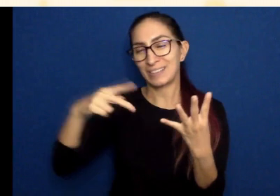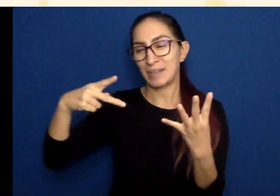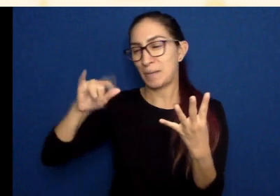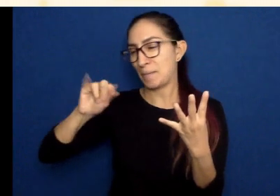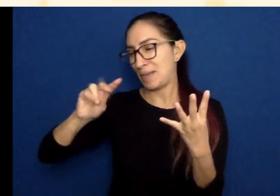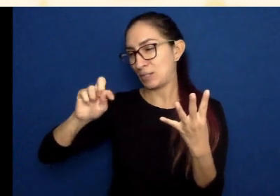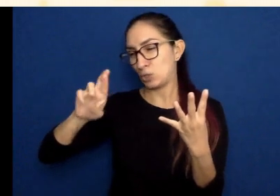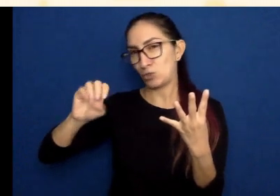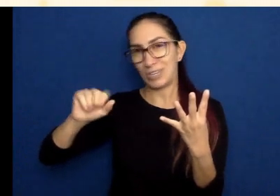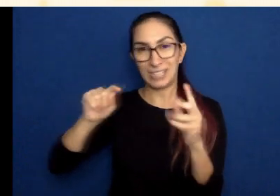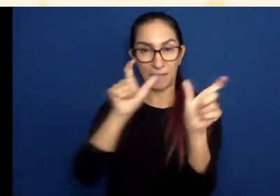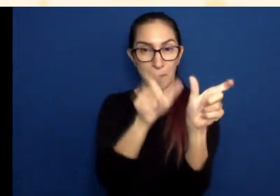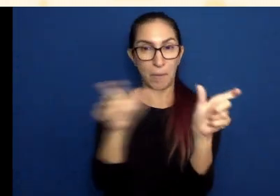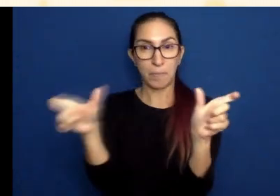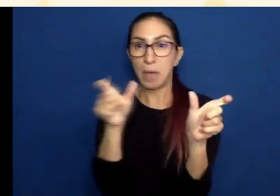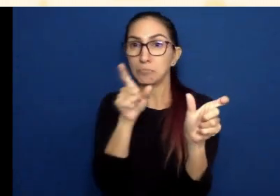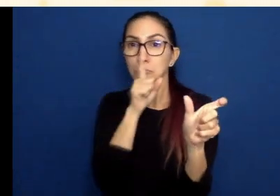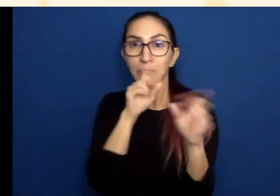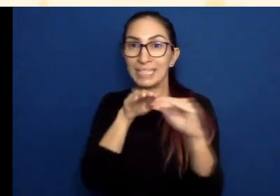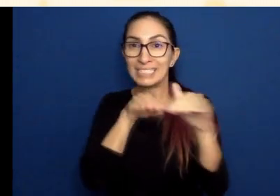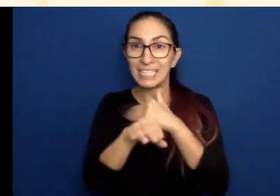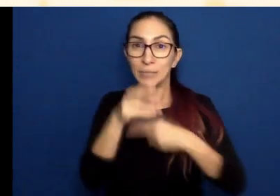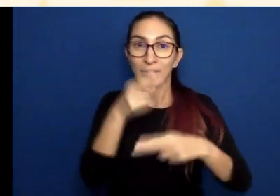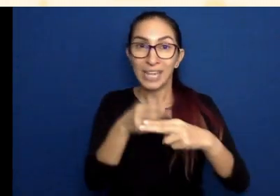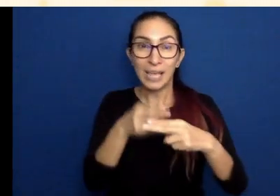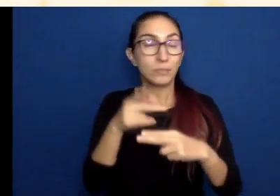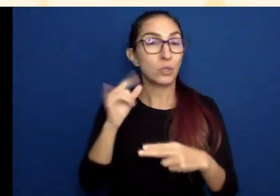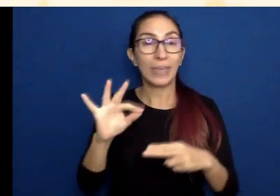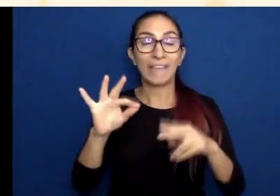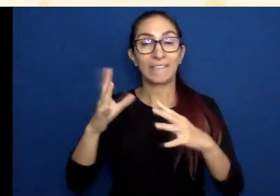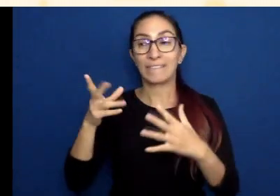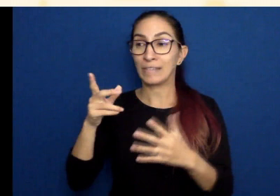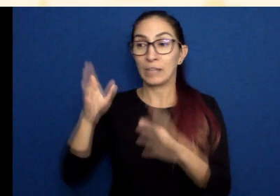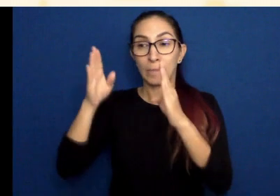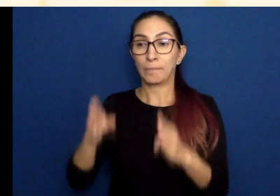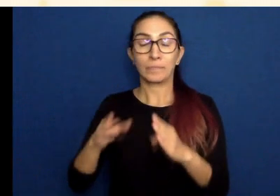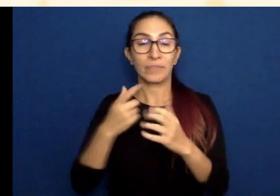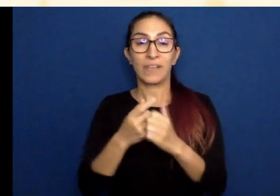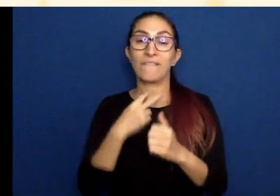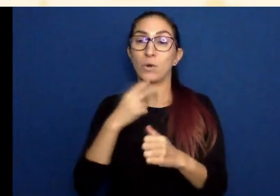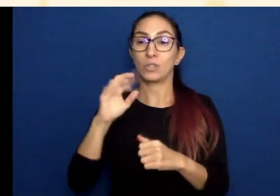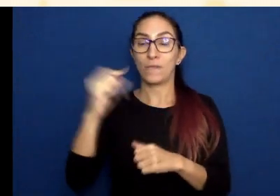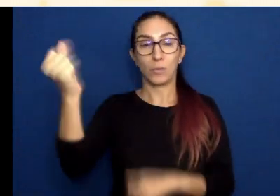but they don't have accessible names. So basically Voiceover reads it as link, link, link, link.